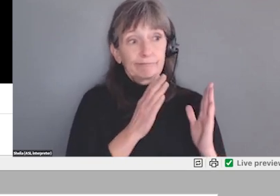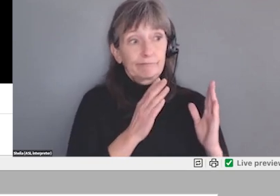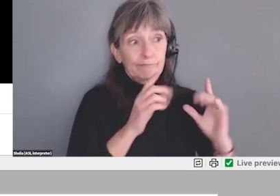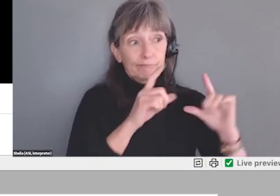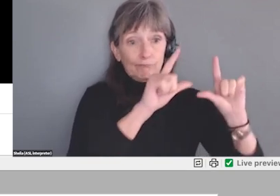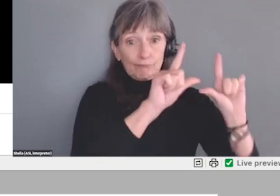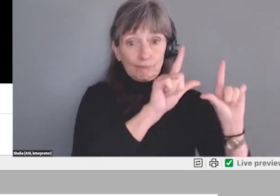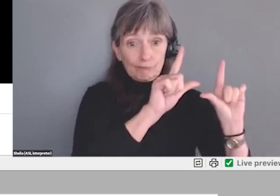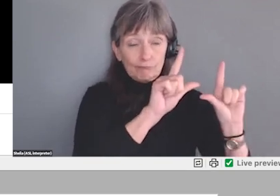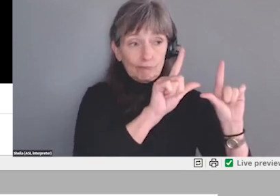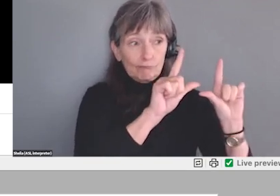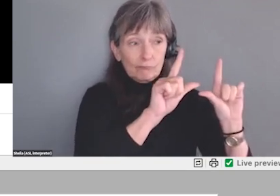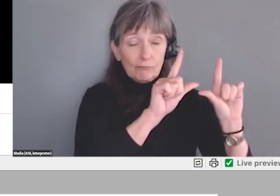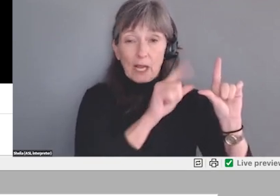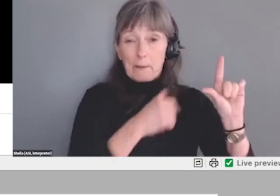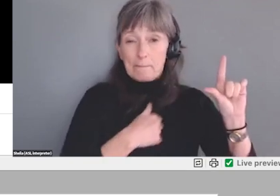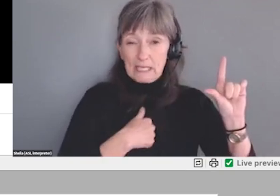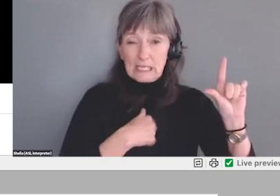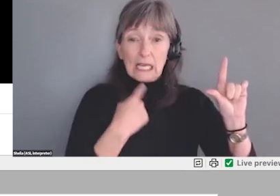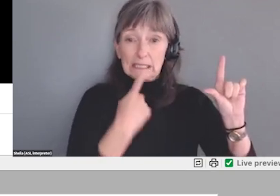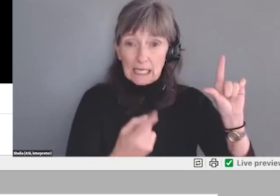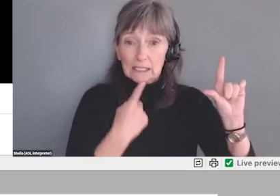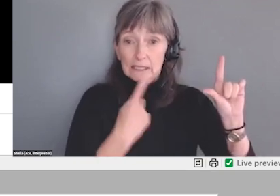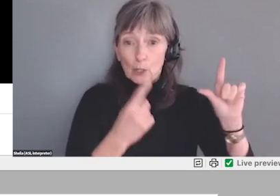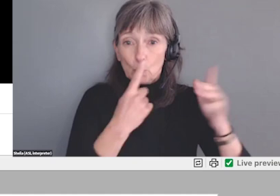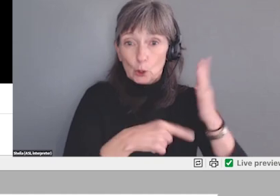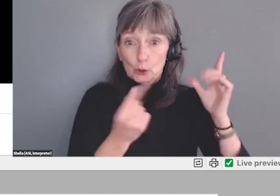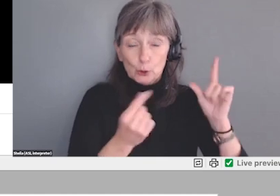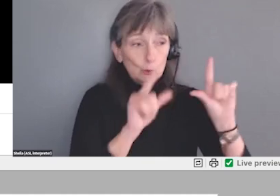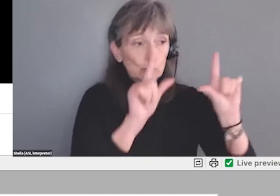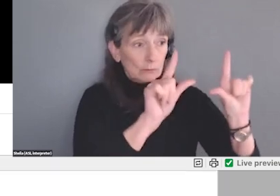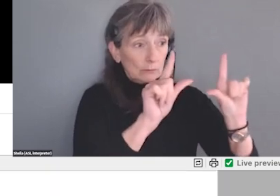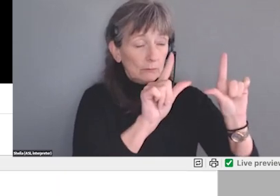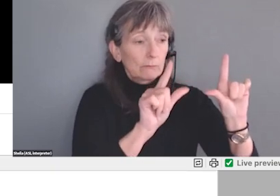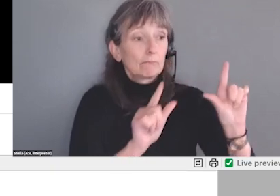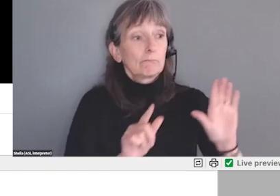write an instruction. We have the book content on our left. We have the book content on our left.